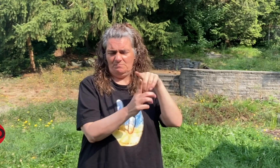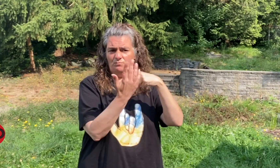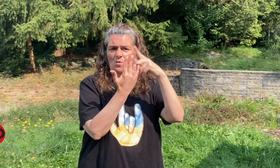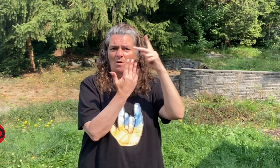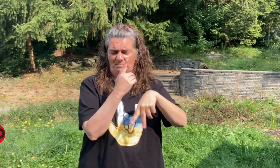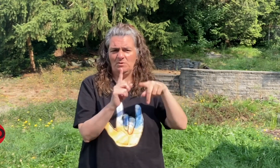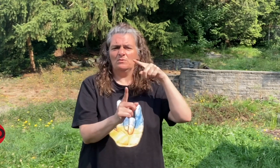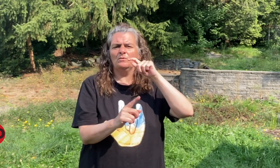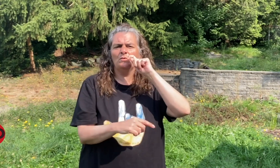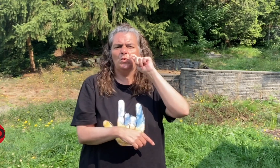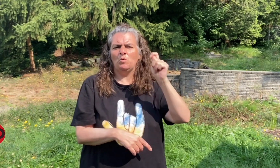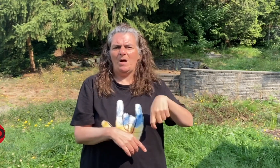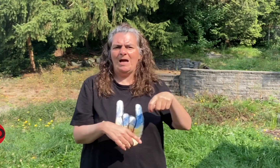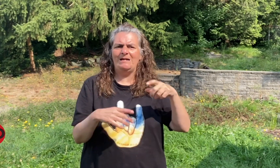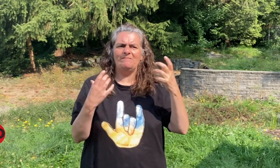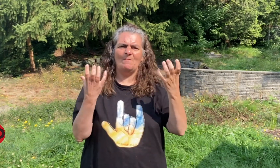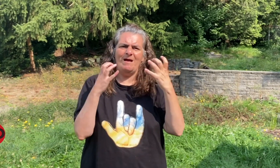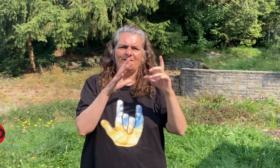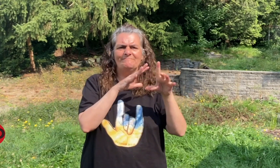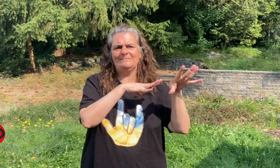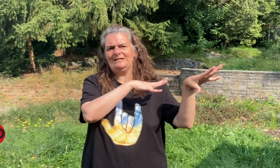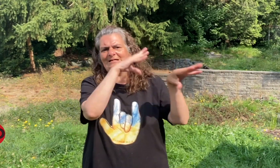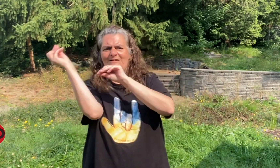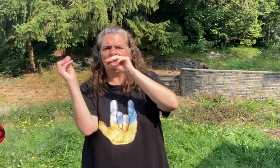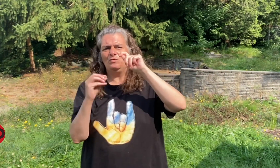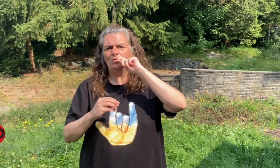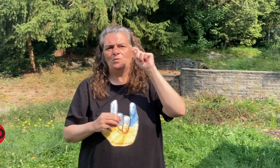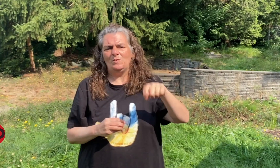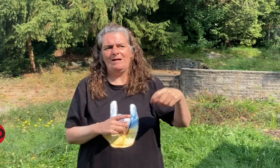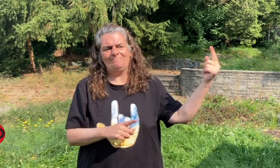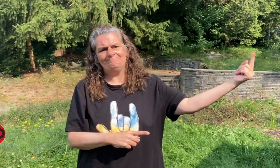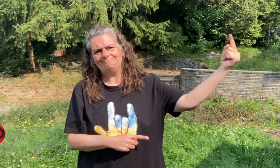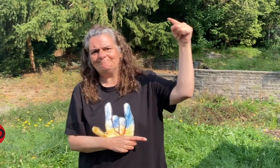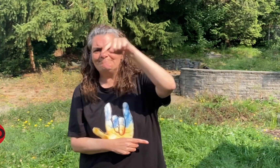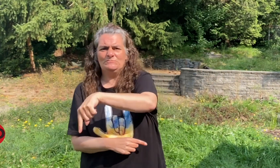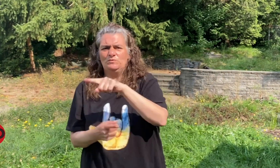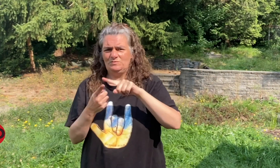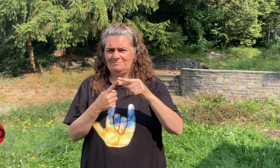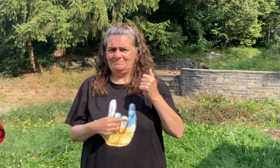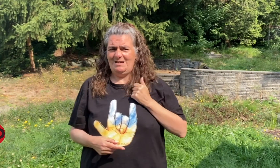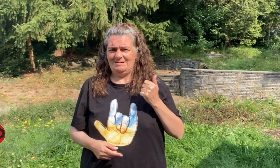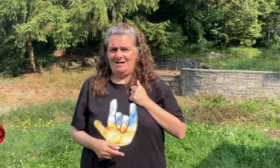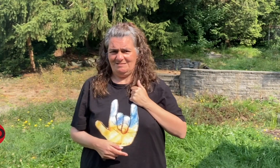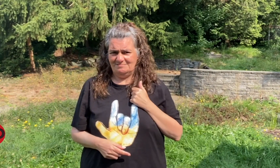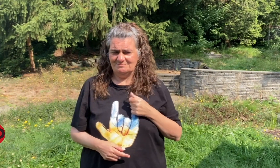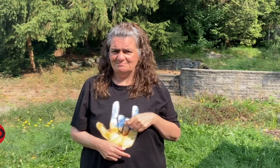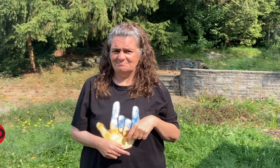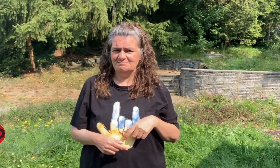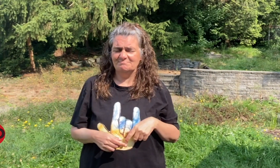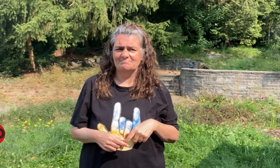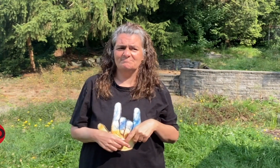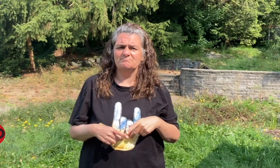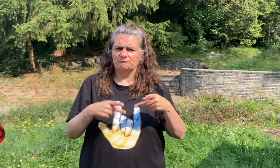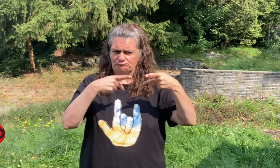They are allowed as they are considered special because the war